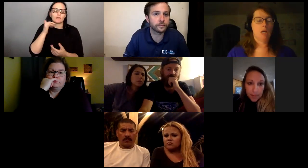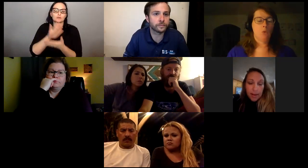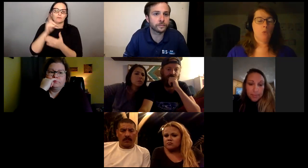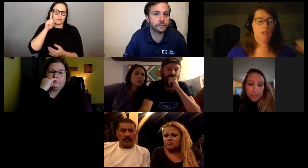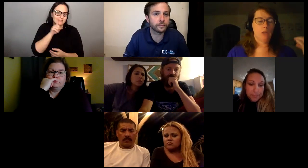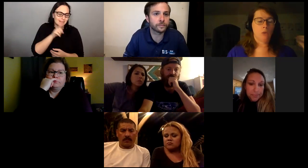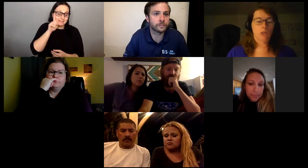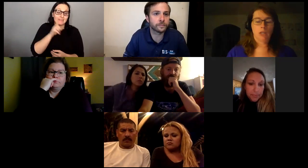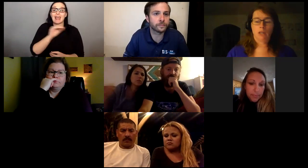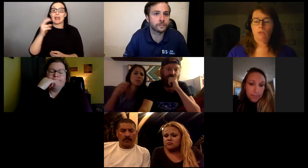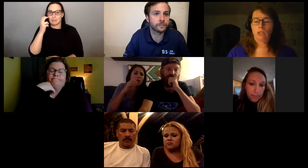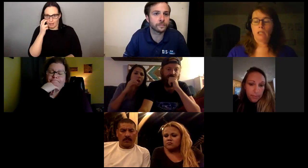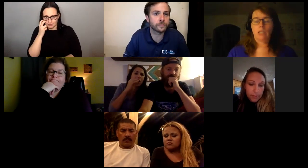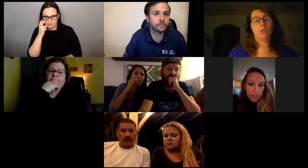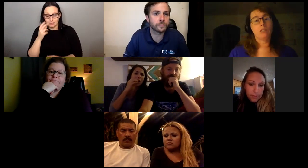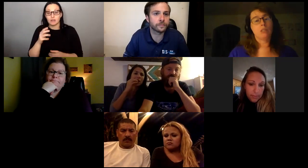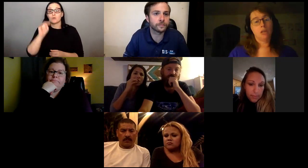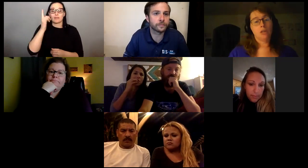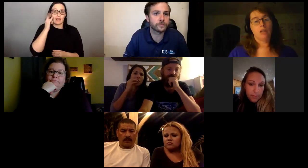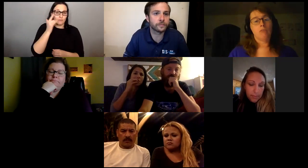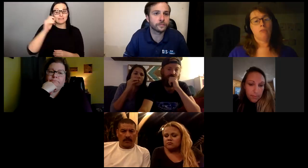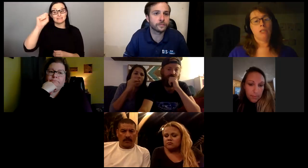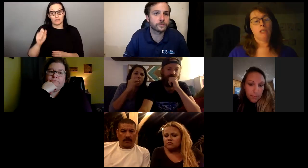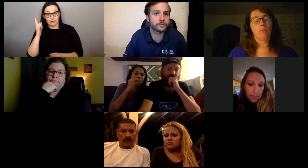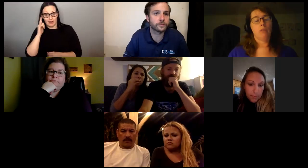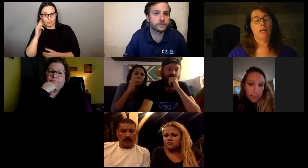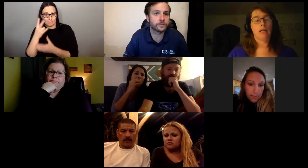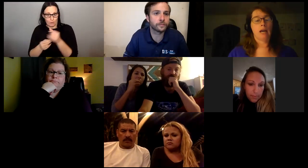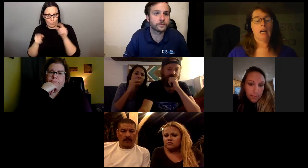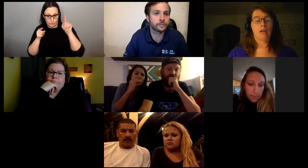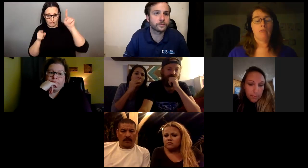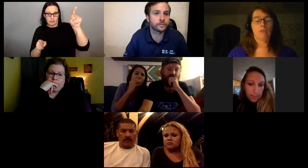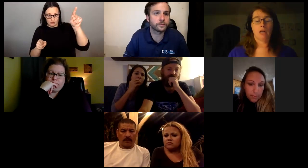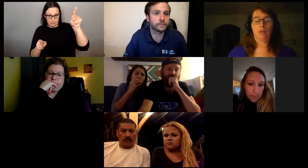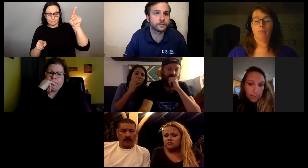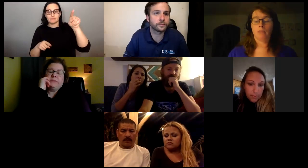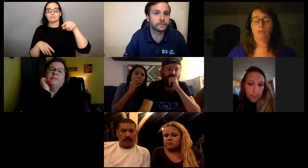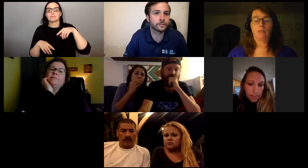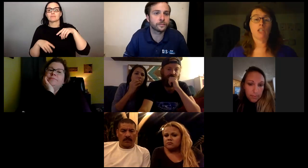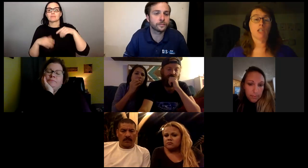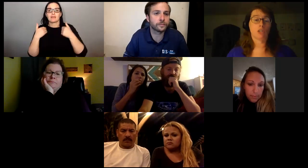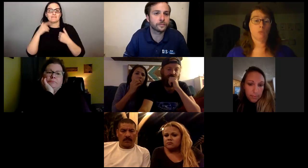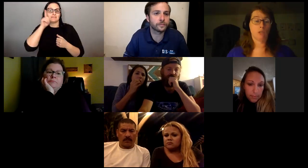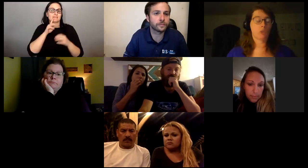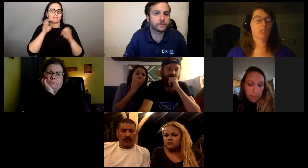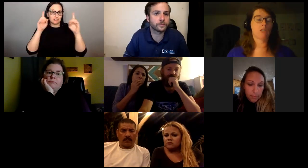within northern california as well as southern california